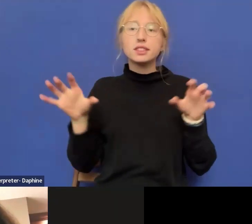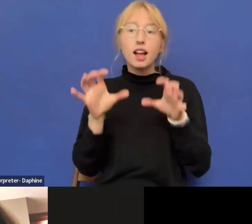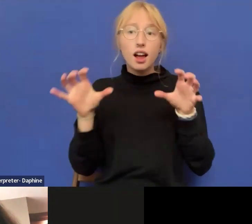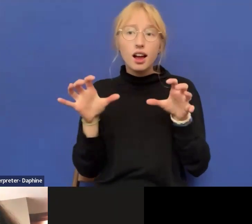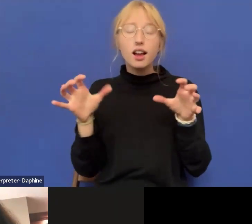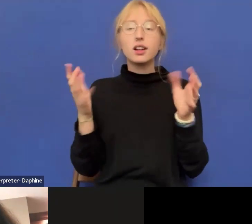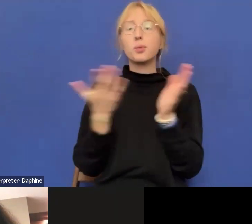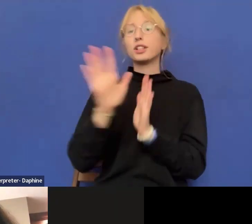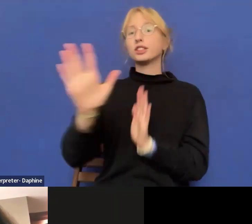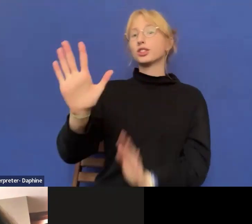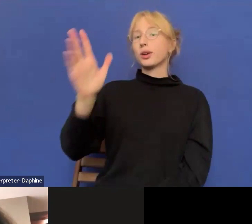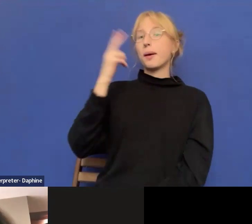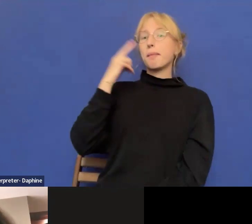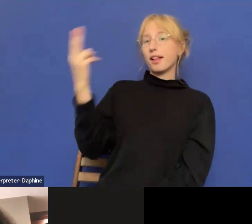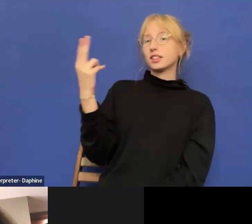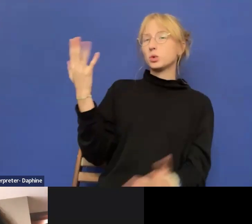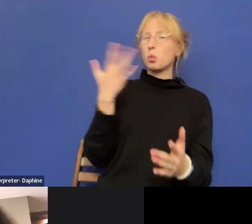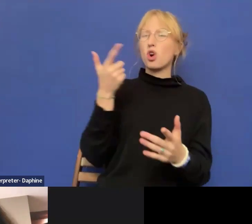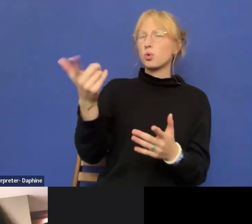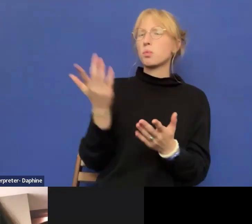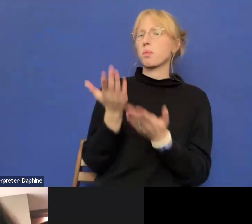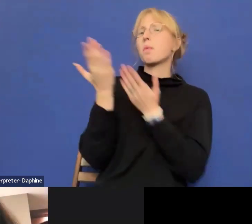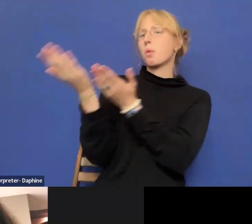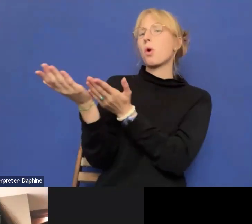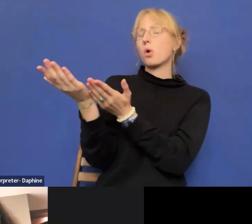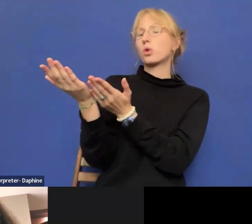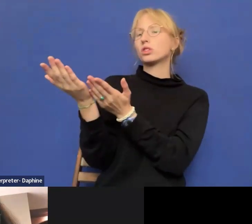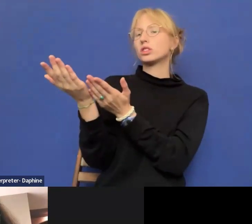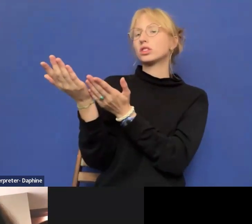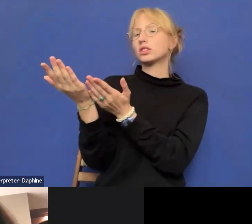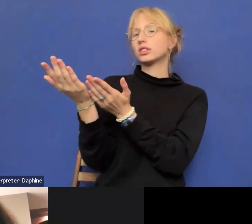and what do you propose? And then that materials